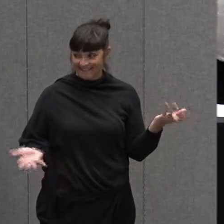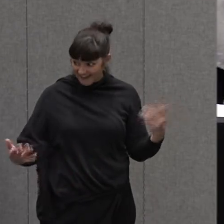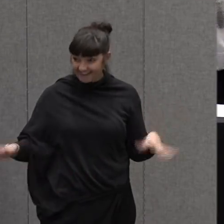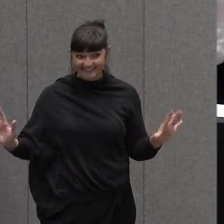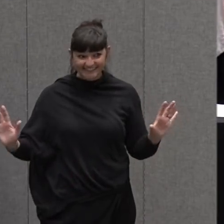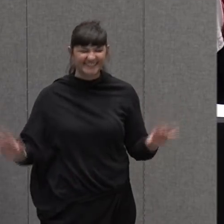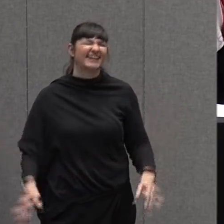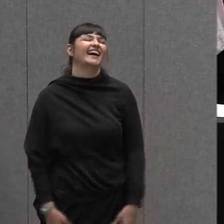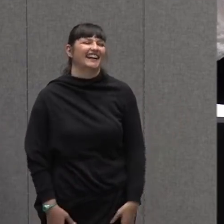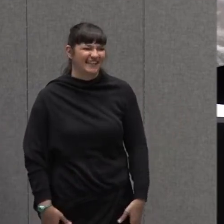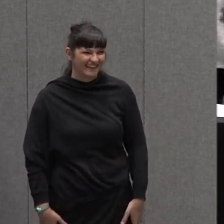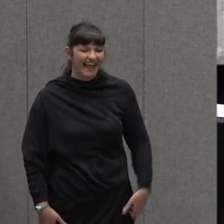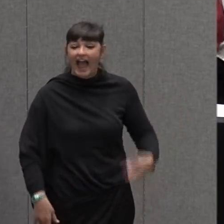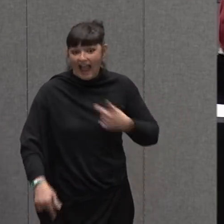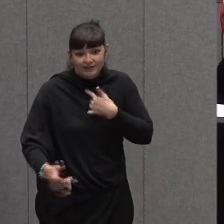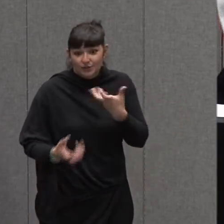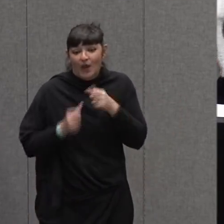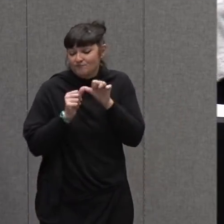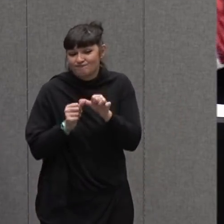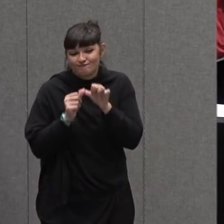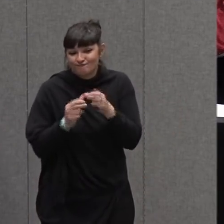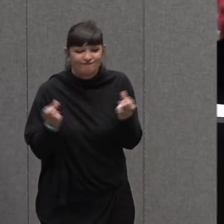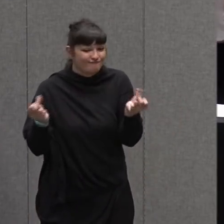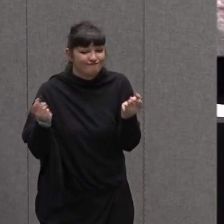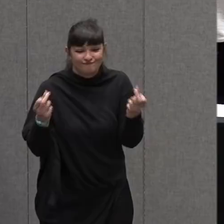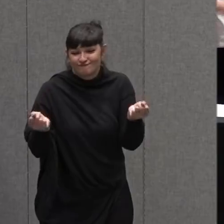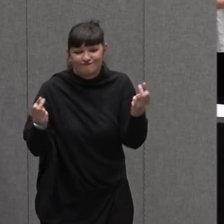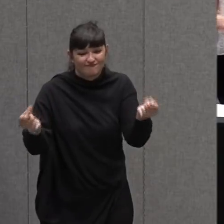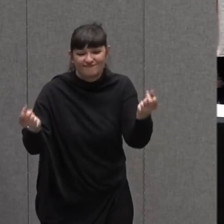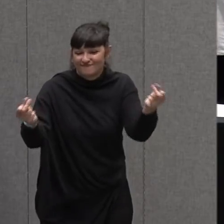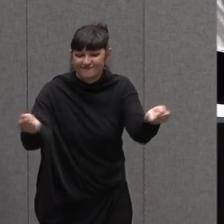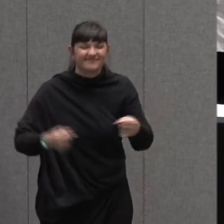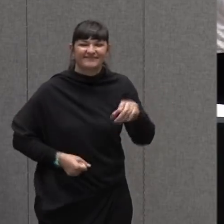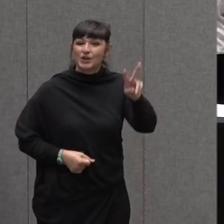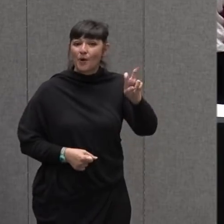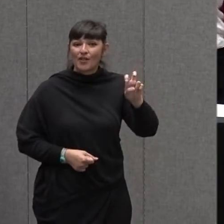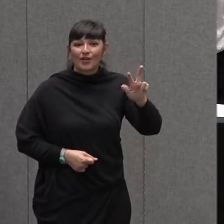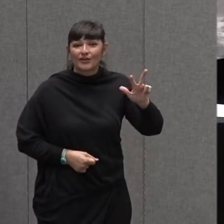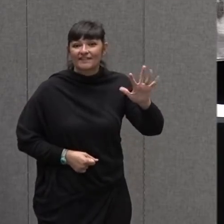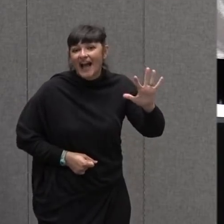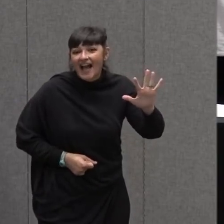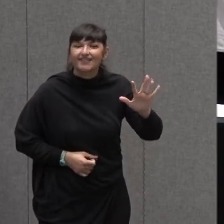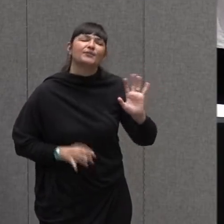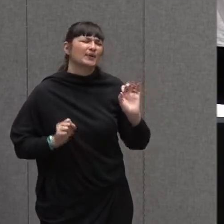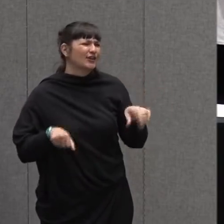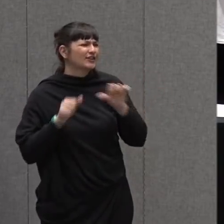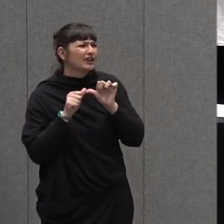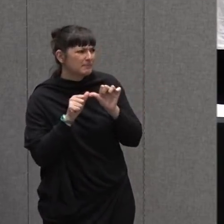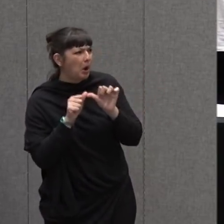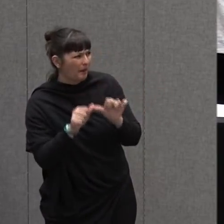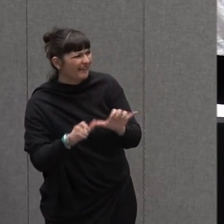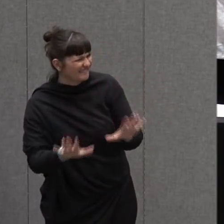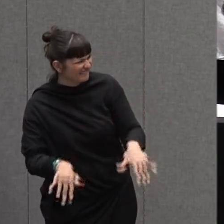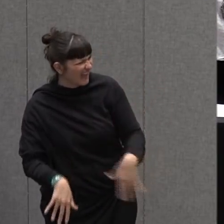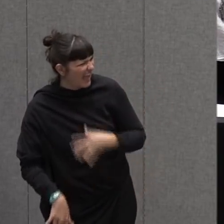I just kept wanting to go 235, we can keep going. We could. All right, the next oral counting sequence